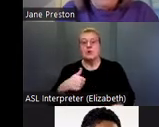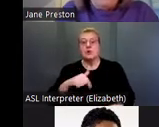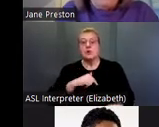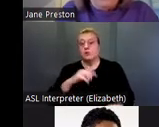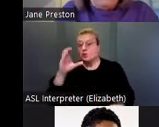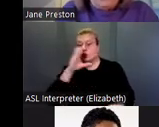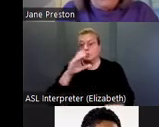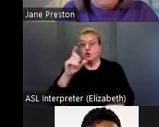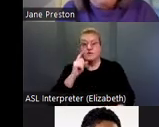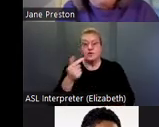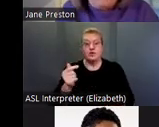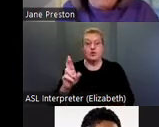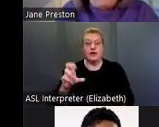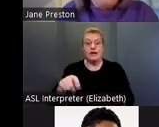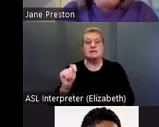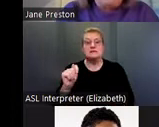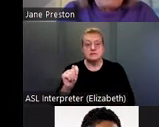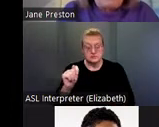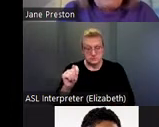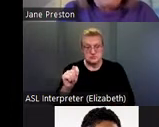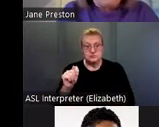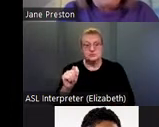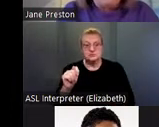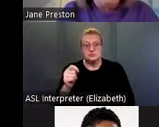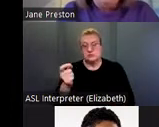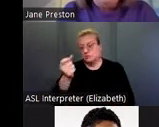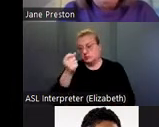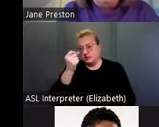We also understand a bit about what that's like.